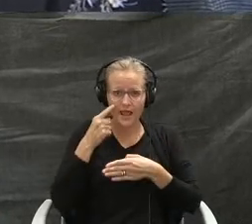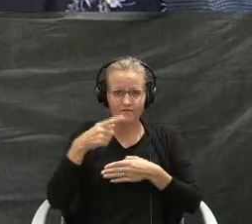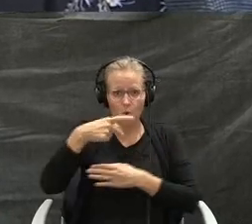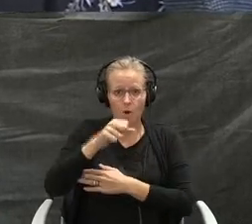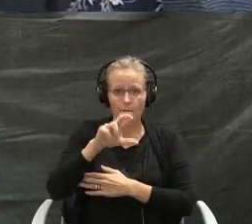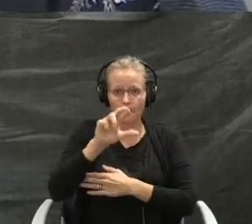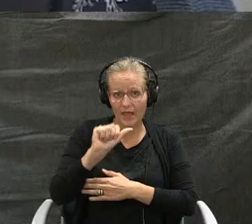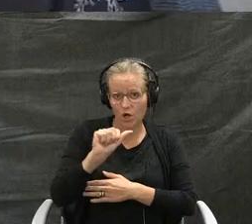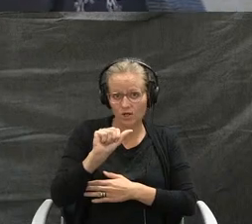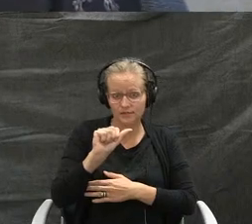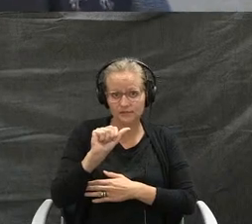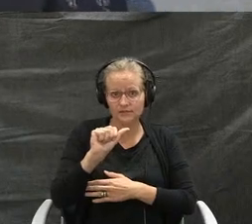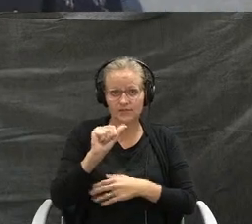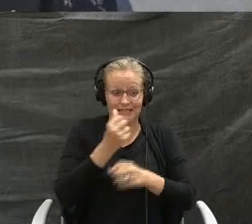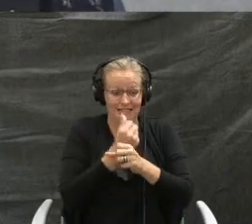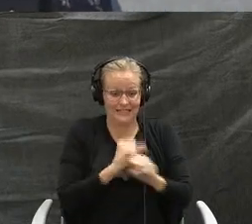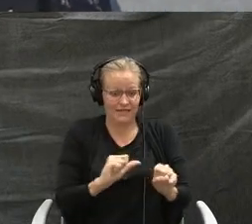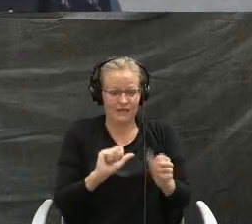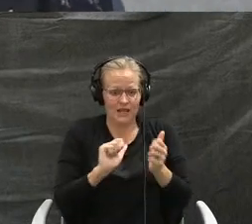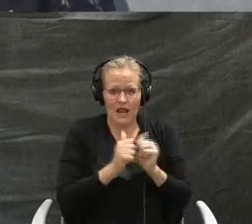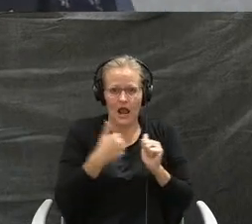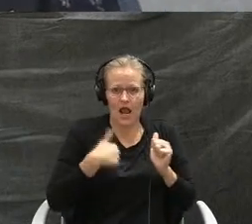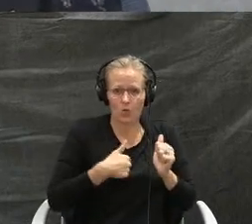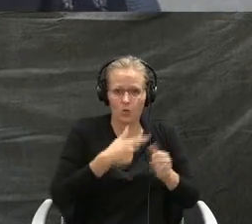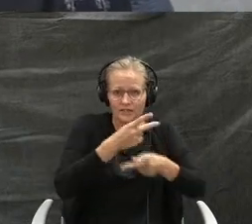Question received from Karen gots of Chanhassen.